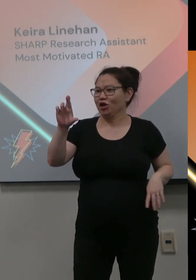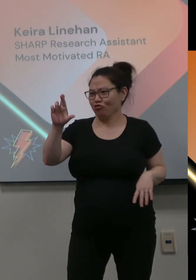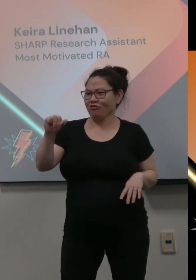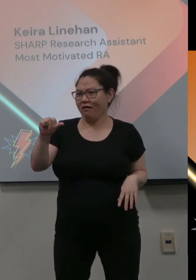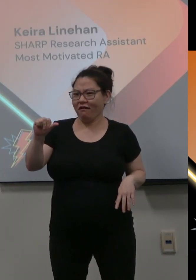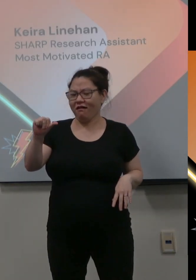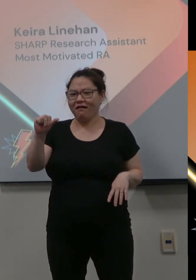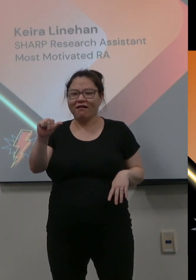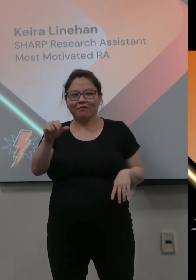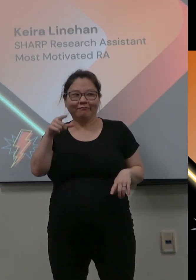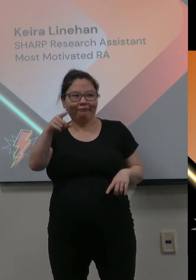This is Keira.